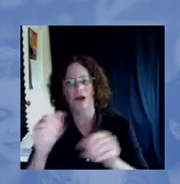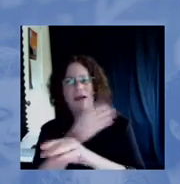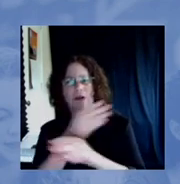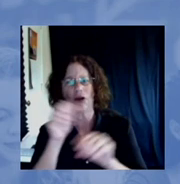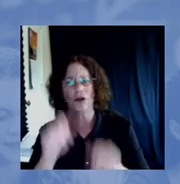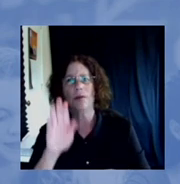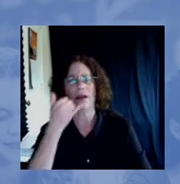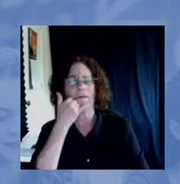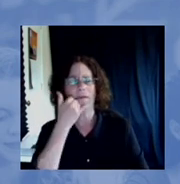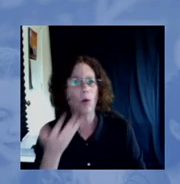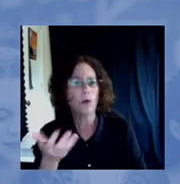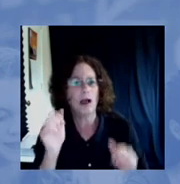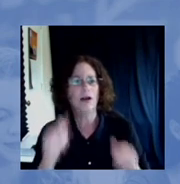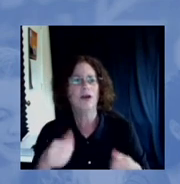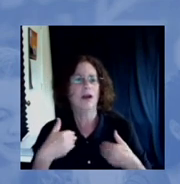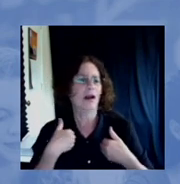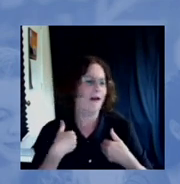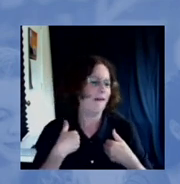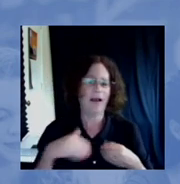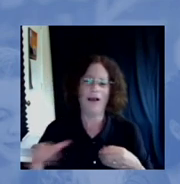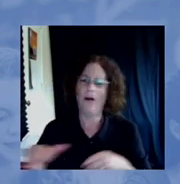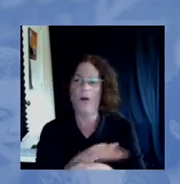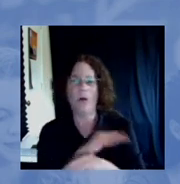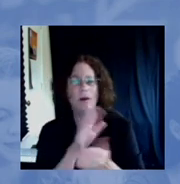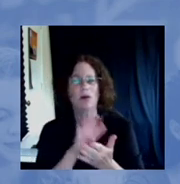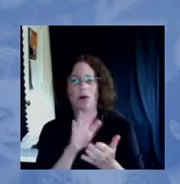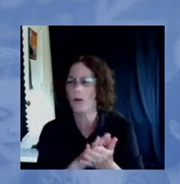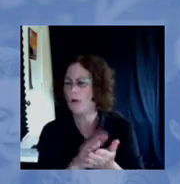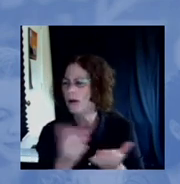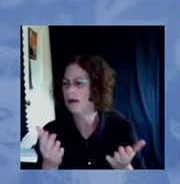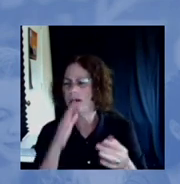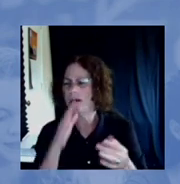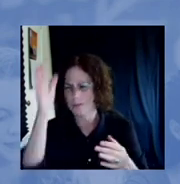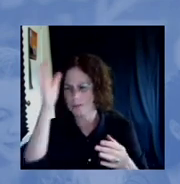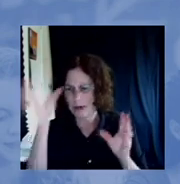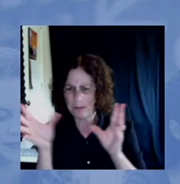HAVE WHOLE SCHOOL, MEANING PARENTS, MEETINGS LITERALLY EVERY WEEK, EVERY MONDAY NIGHT THE